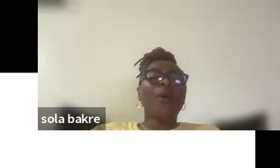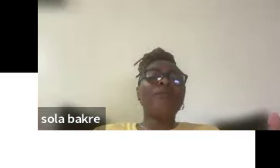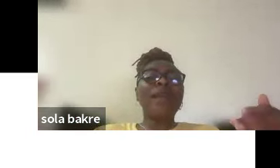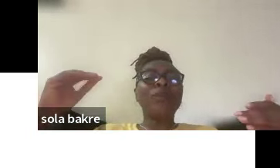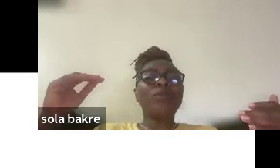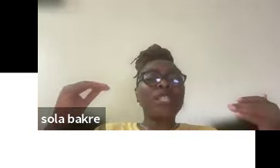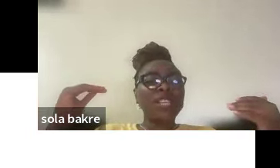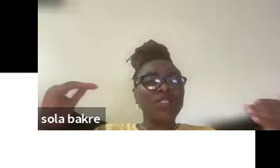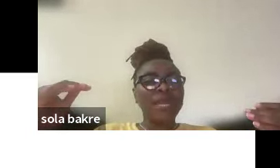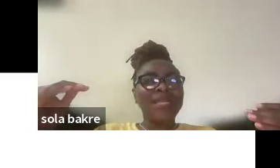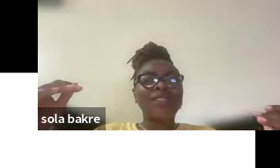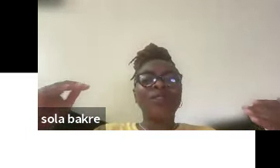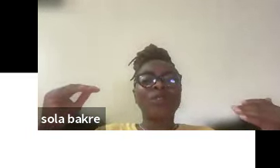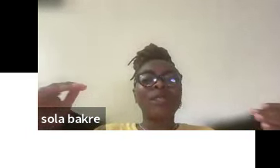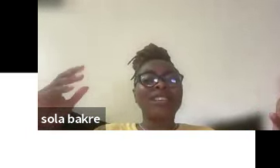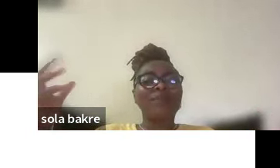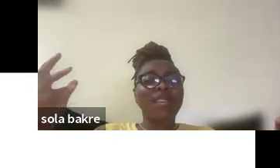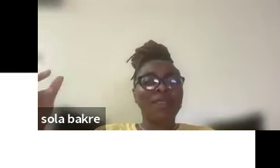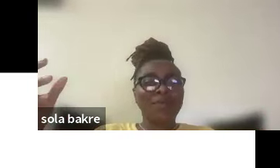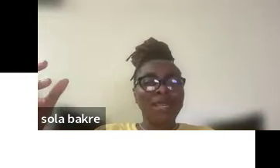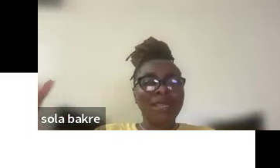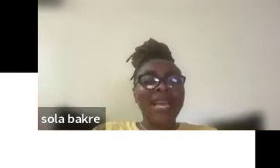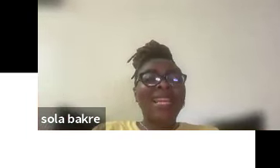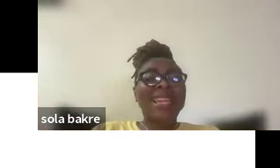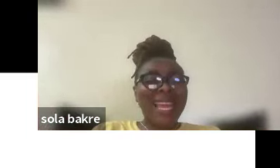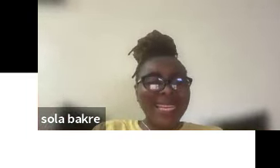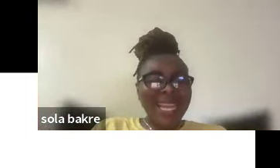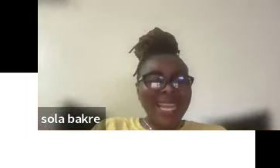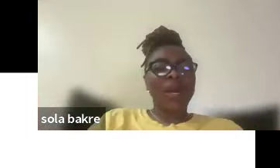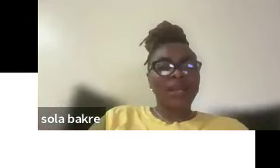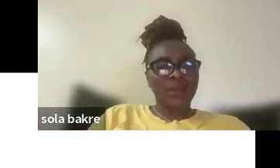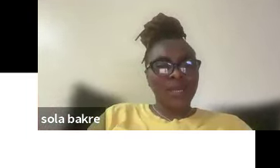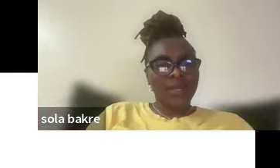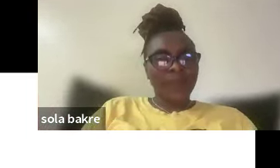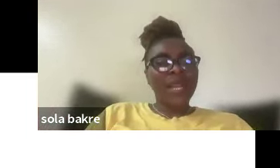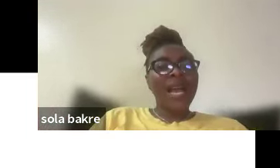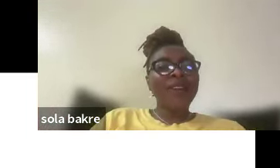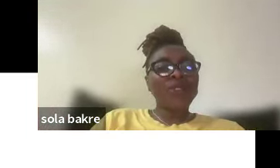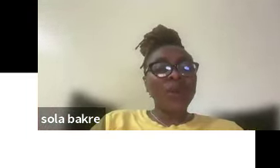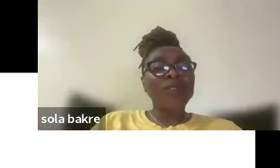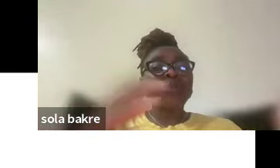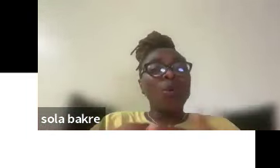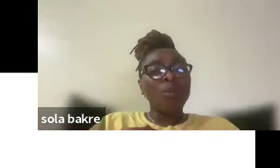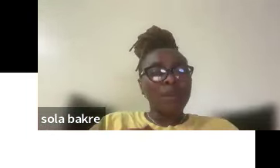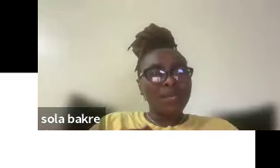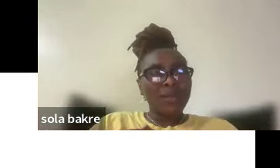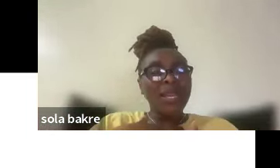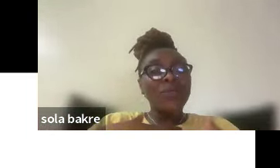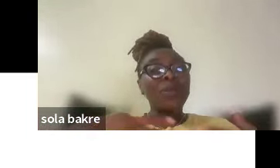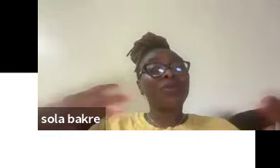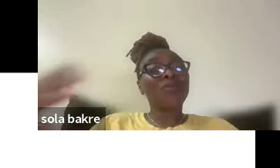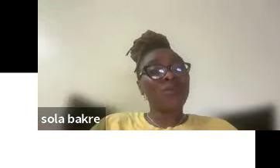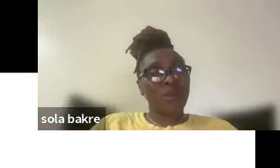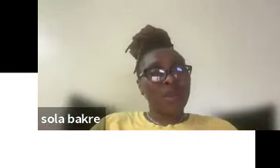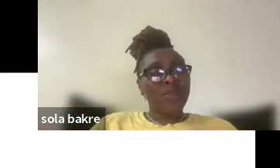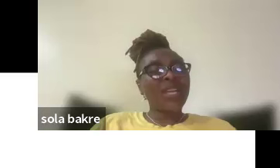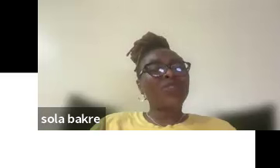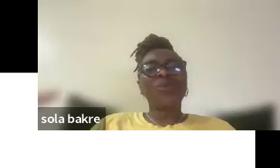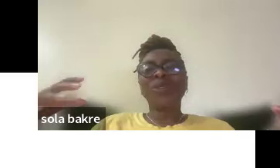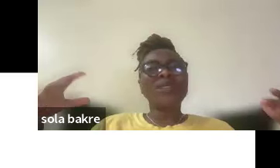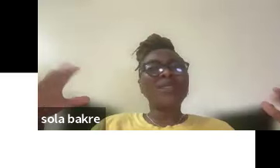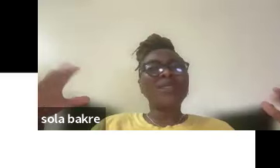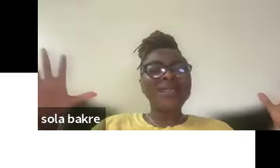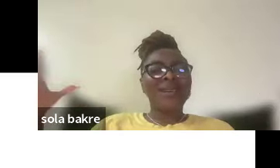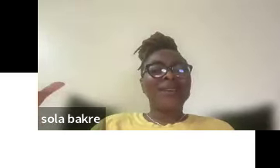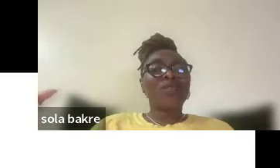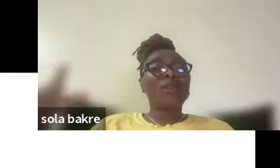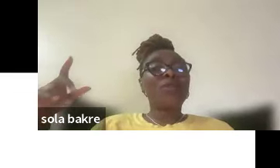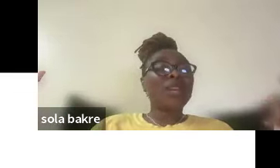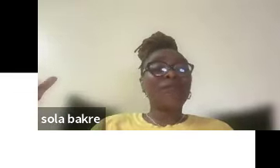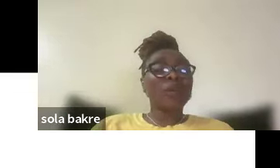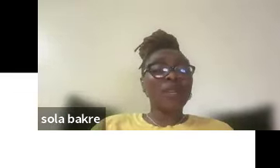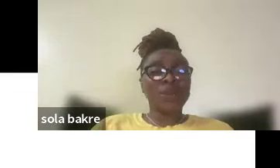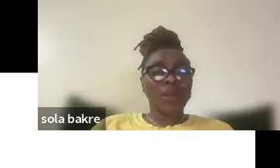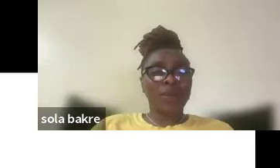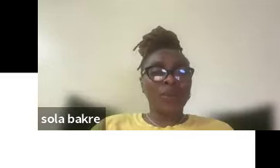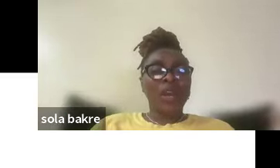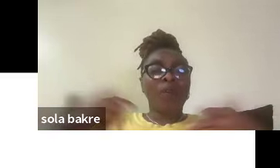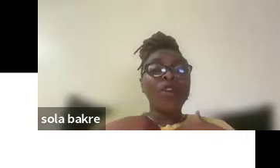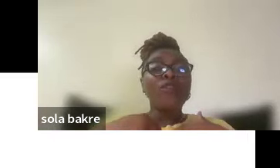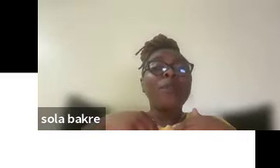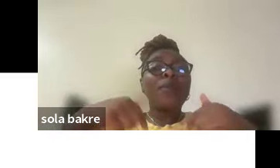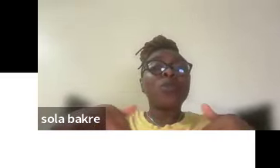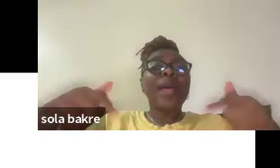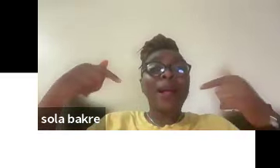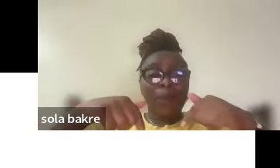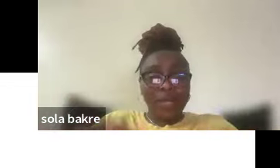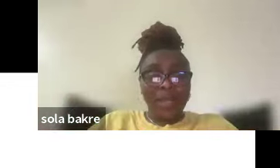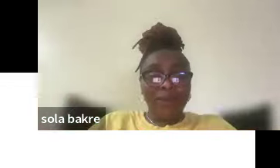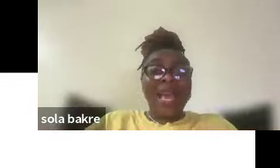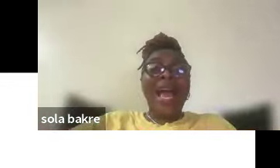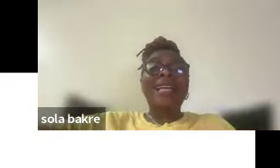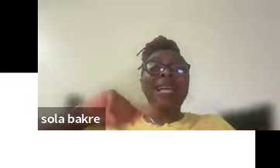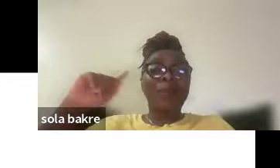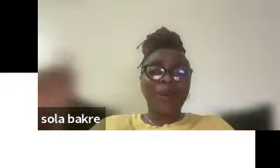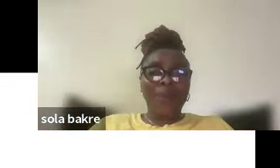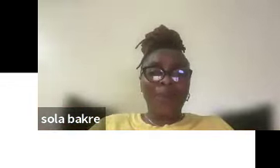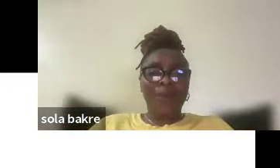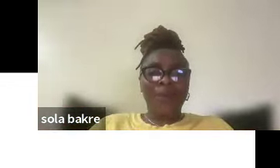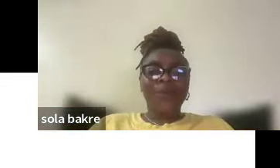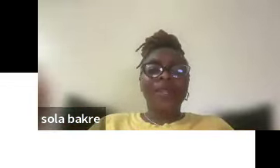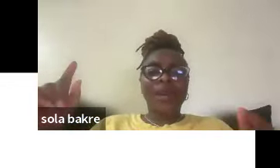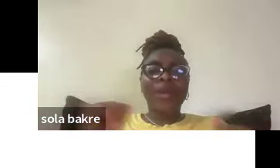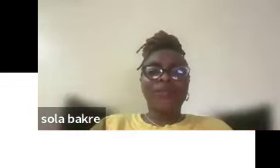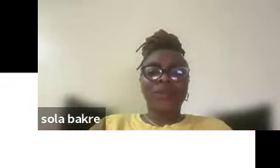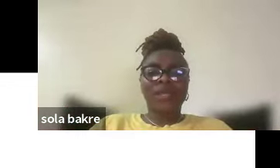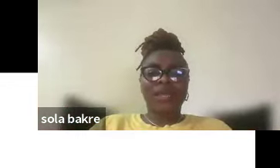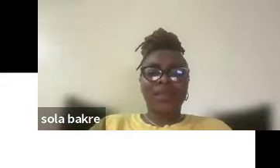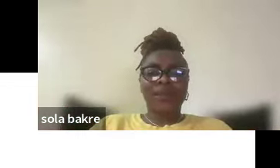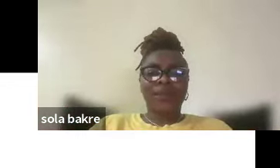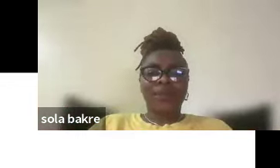sola bakre: but if we're able to teach you that it's not, just give me, give me, give me learn how to handle it. How do you handle your own business so that it will grow so that you will not need to be looking for somebody to help you, but you will be able to help yourself and help other people. Then we have succeeded.